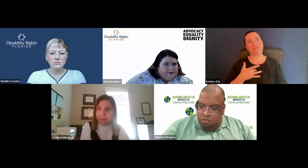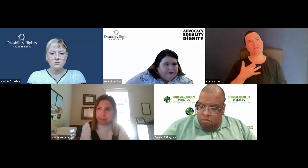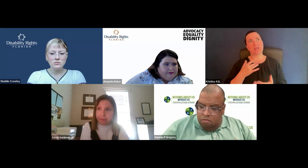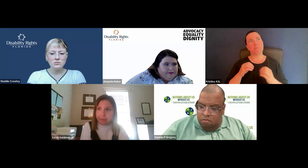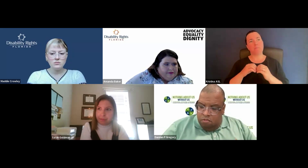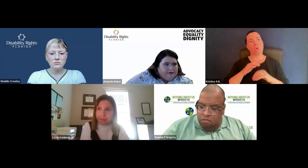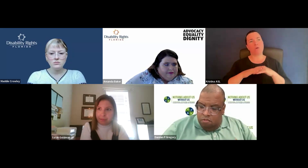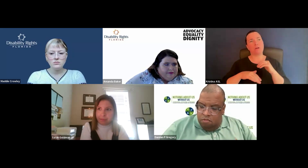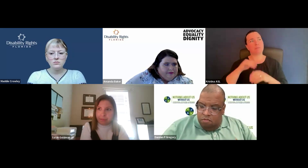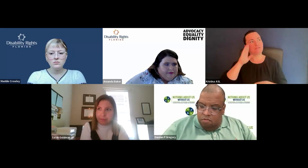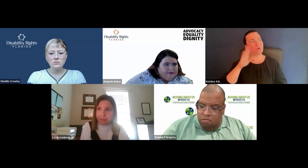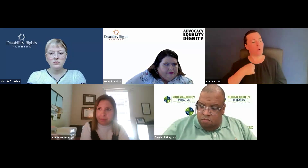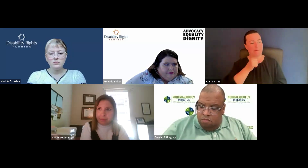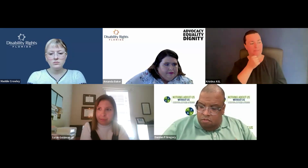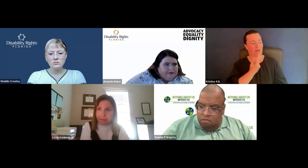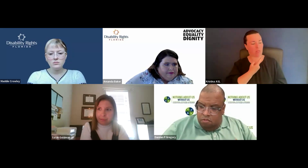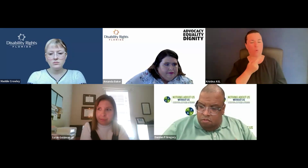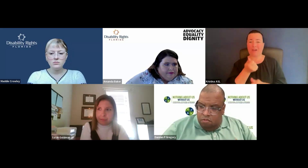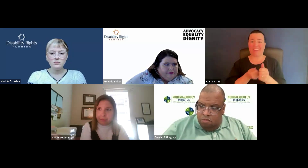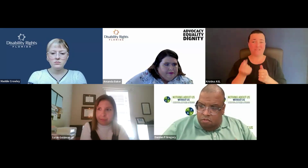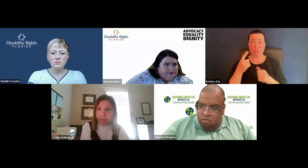and know that everyone is kind of in the same boat as you.